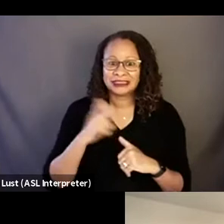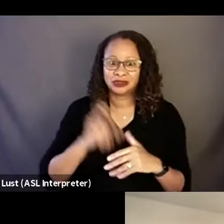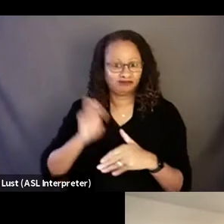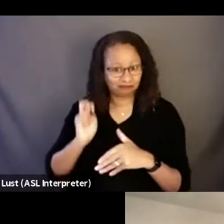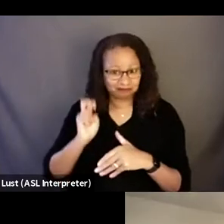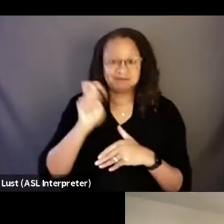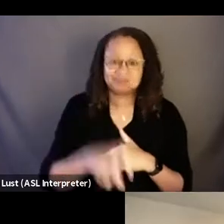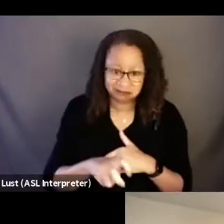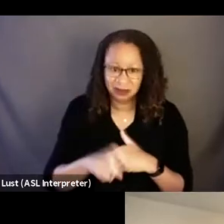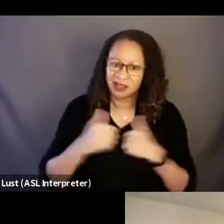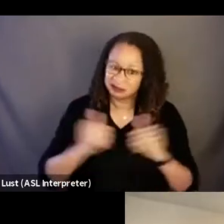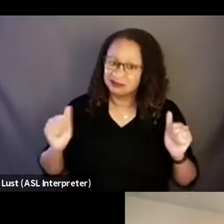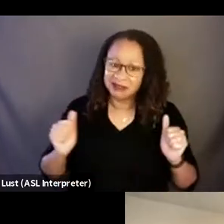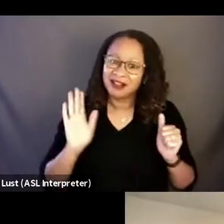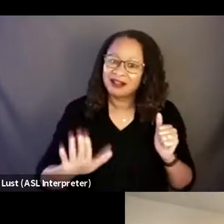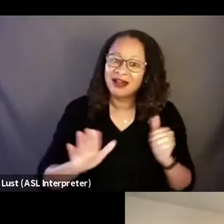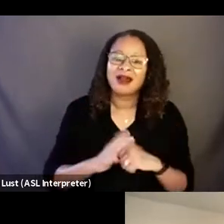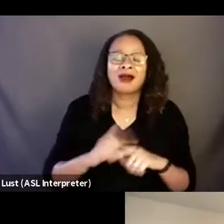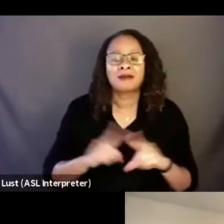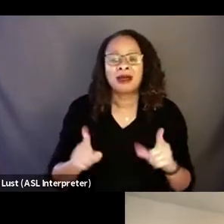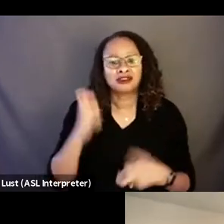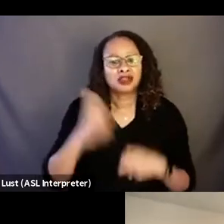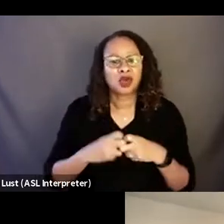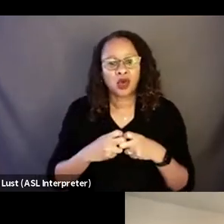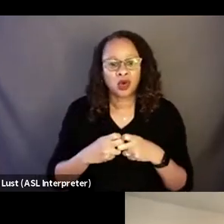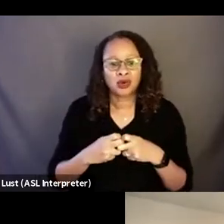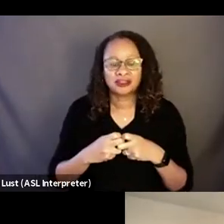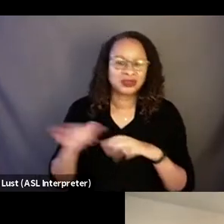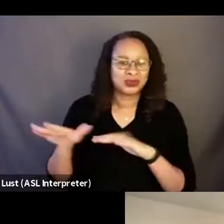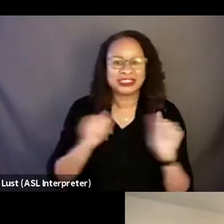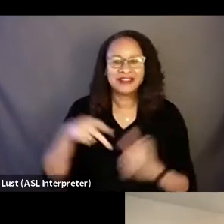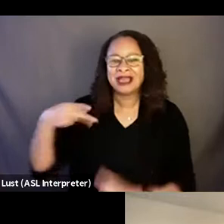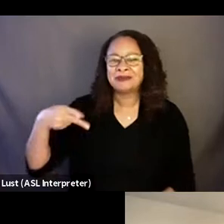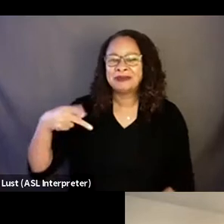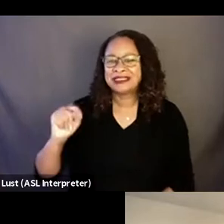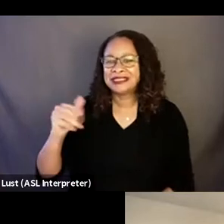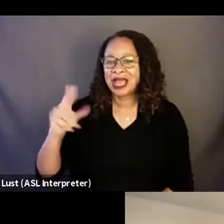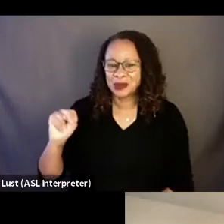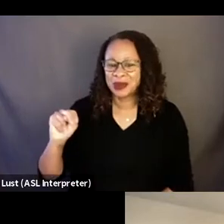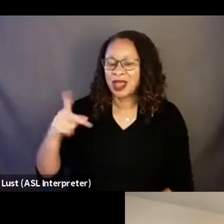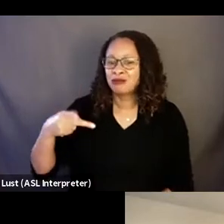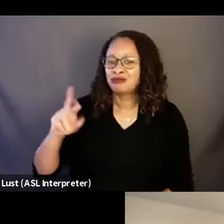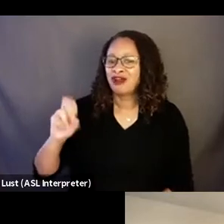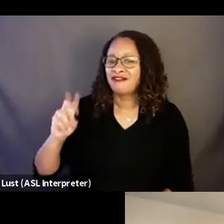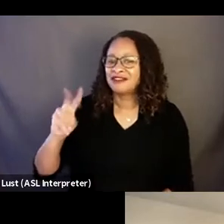but, as they said, it's hard to get out of Provincetown. I was living there for some time,